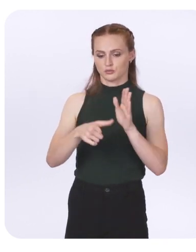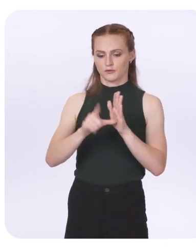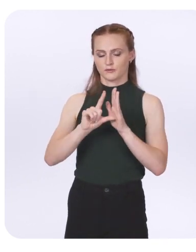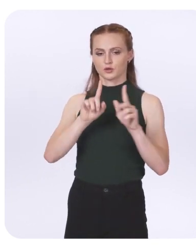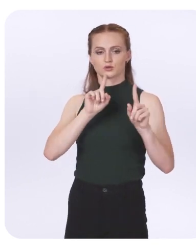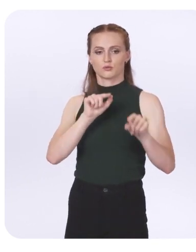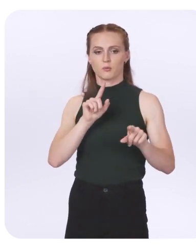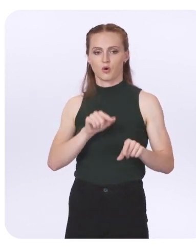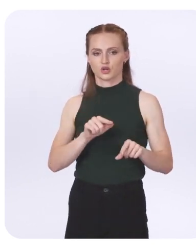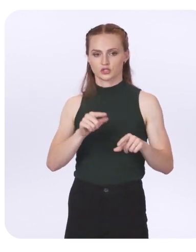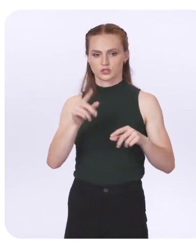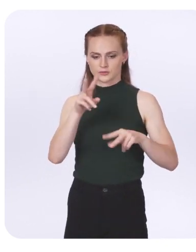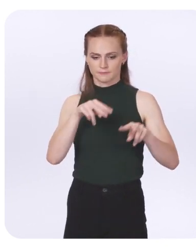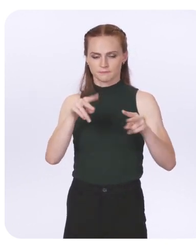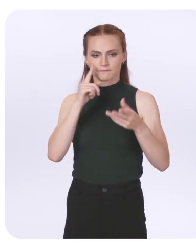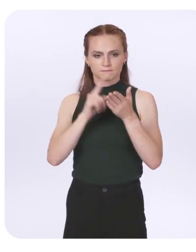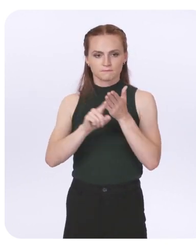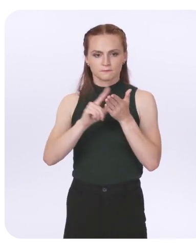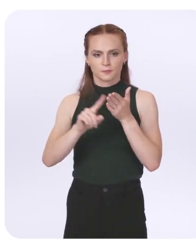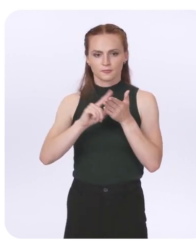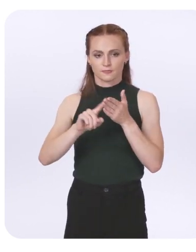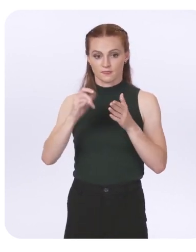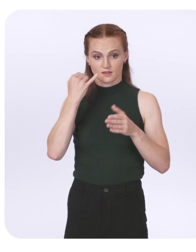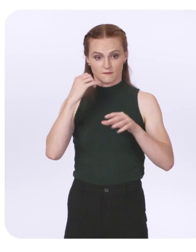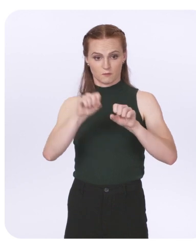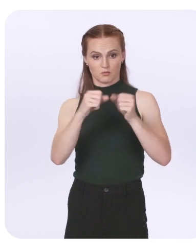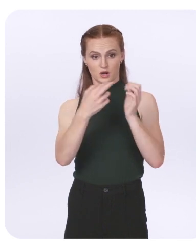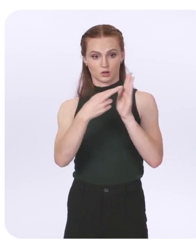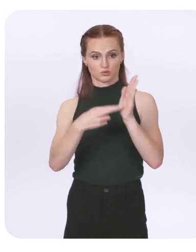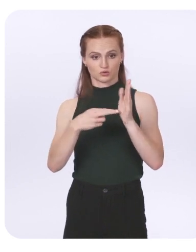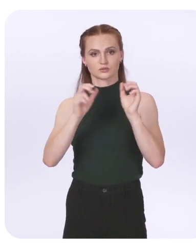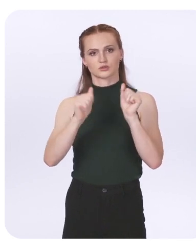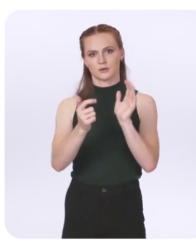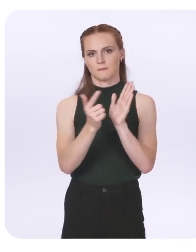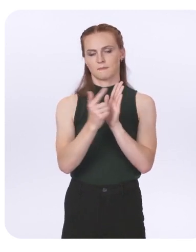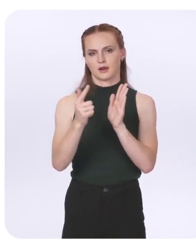and may decide to ban a player from the game temporarily or permanently.